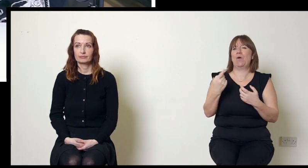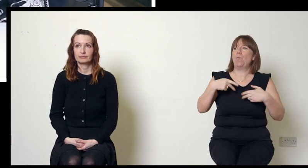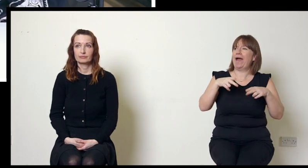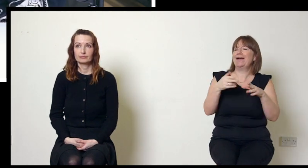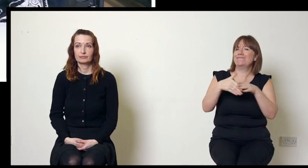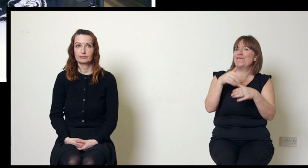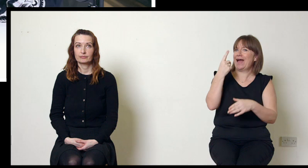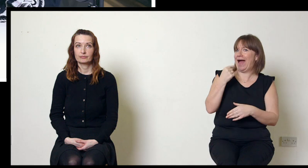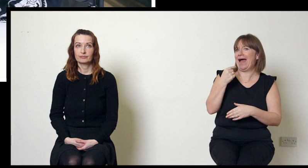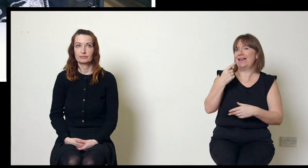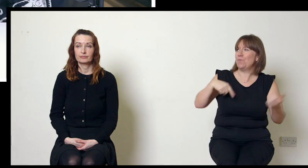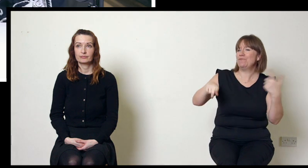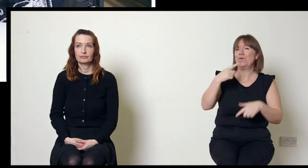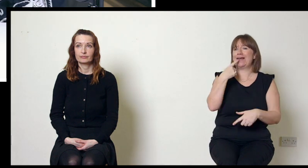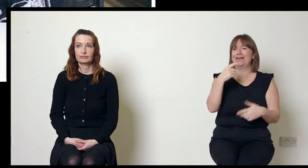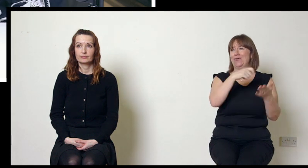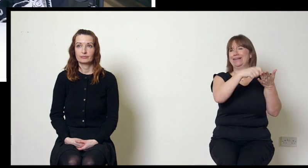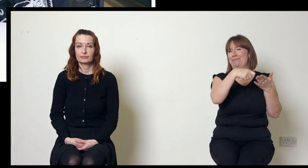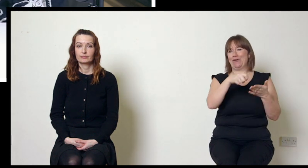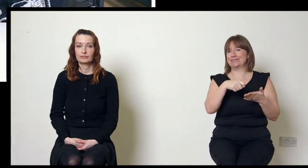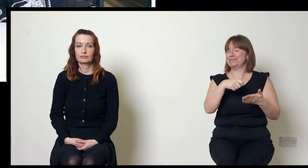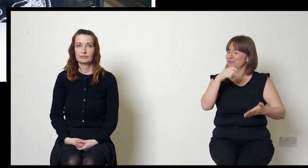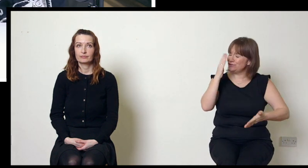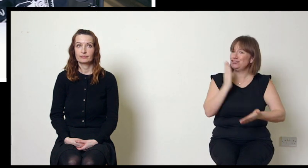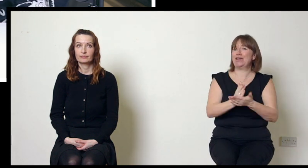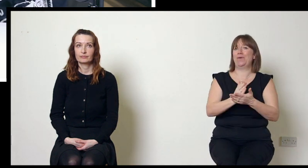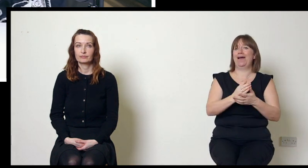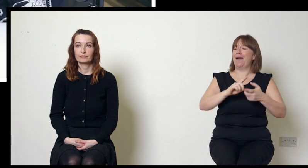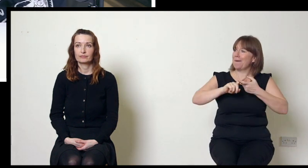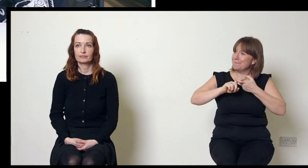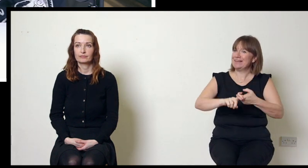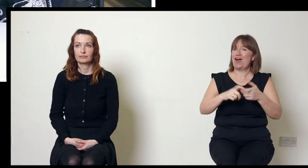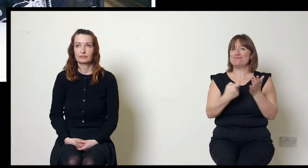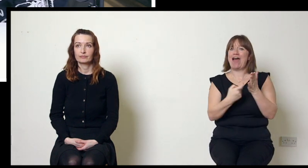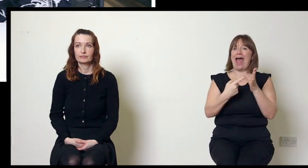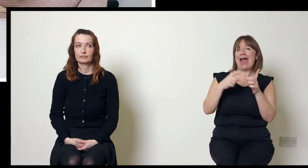Like we've all said, it's not a tick box for us. It's genuine. So we're committed to RAD 2.0, whatever that is,